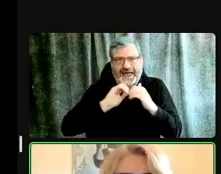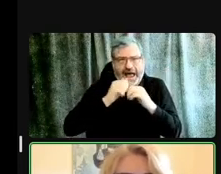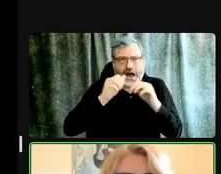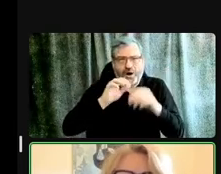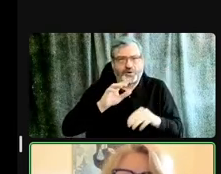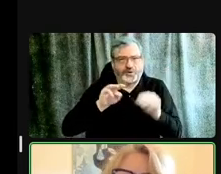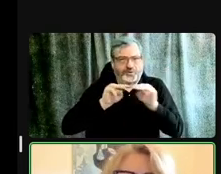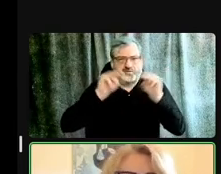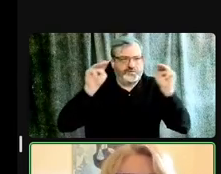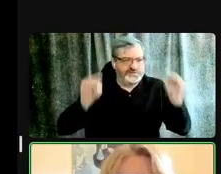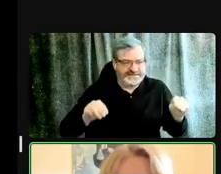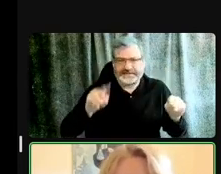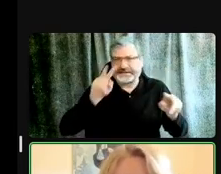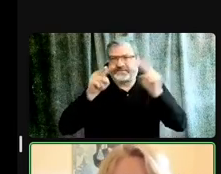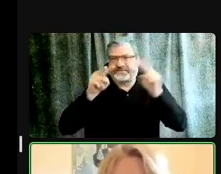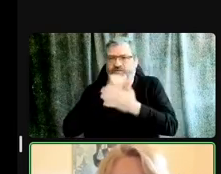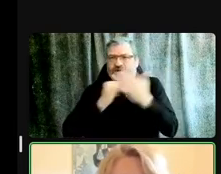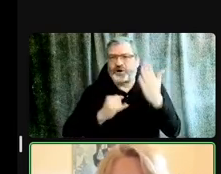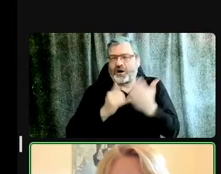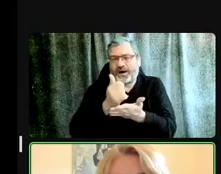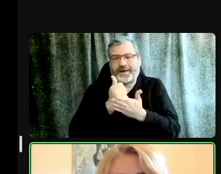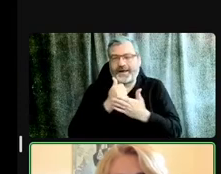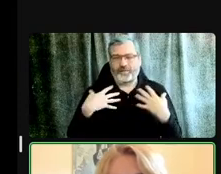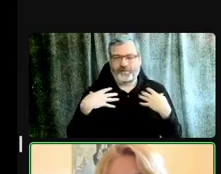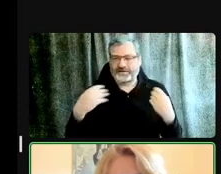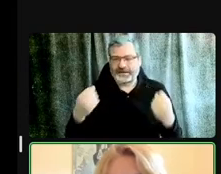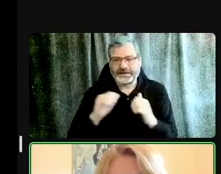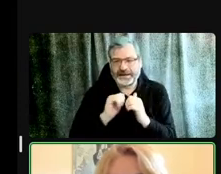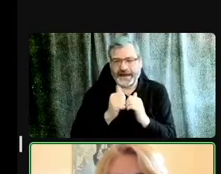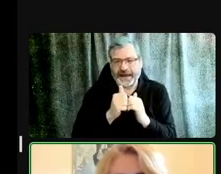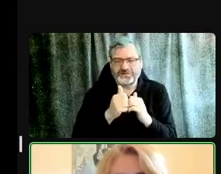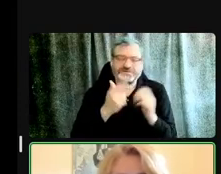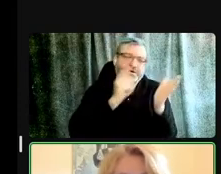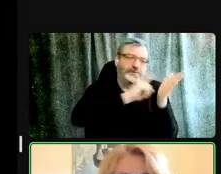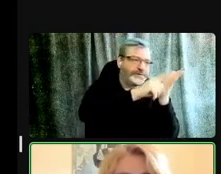and had done a lot of research and spoken to a lot of different museums around